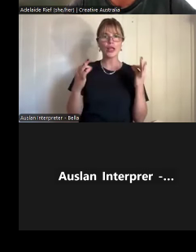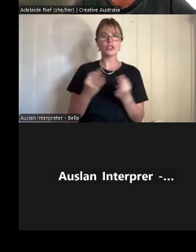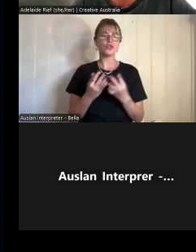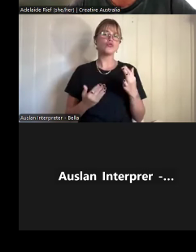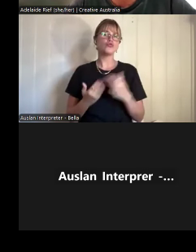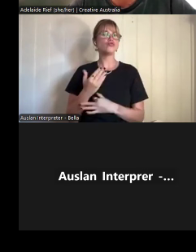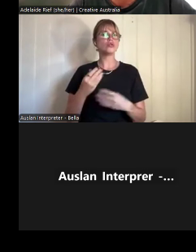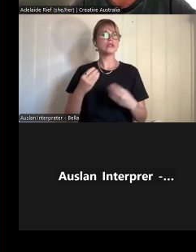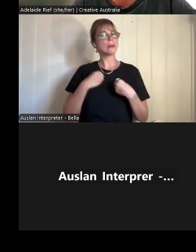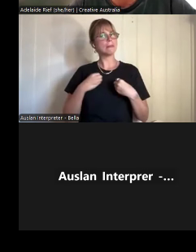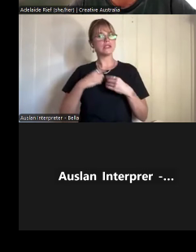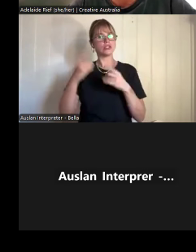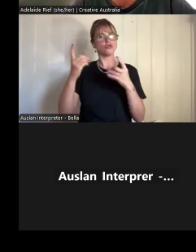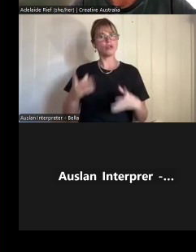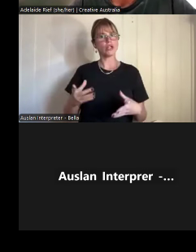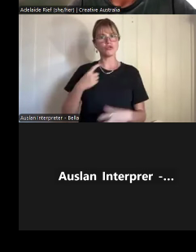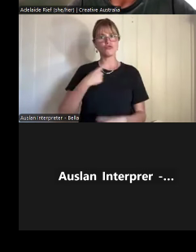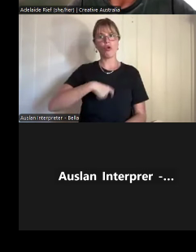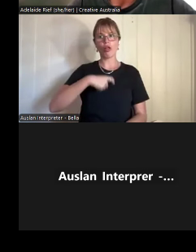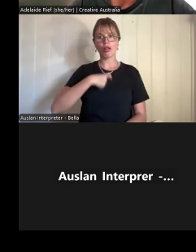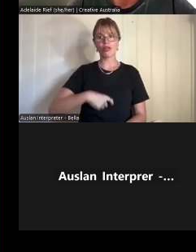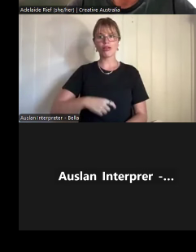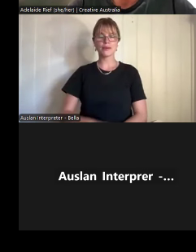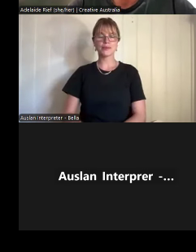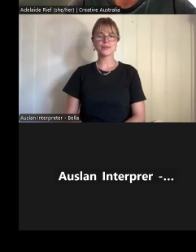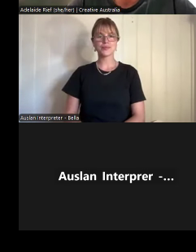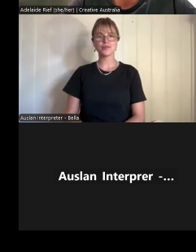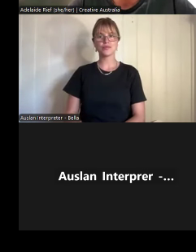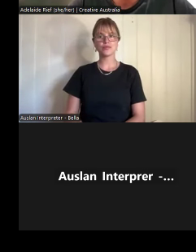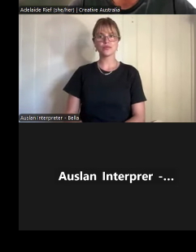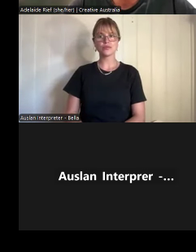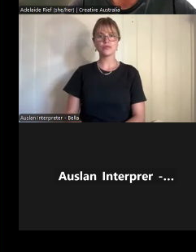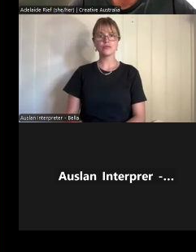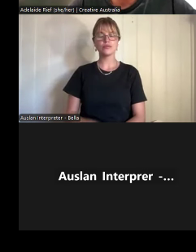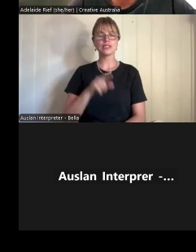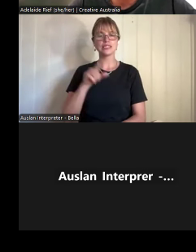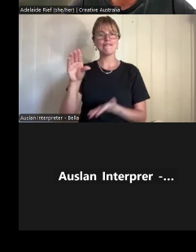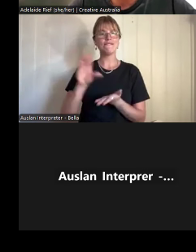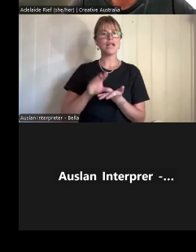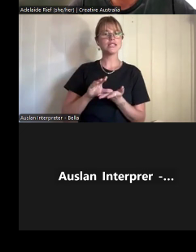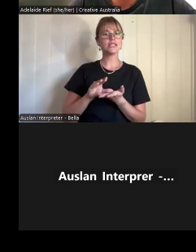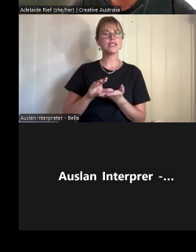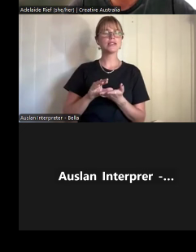Director role, a Board member role. This fund is designed to really support you to develop